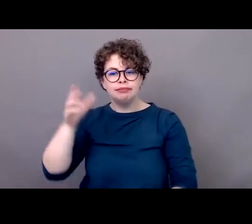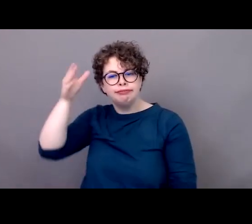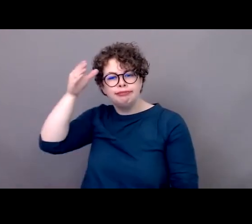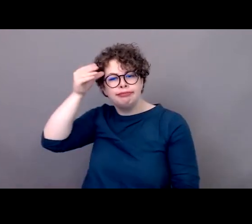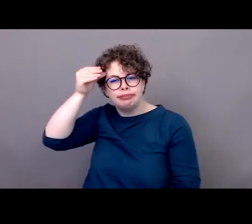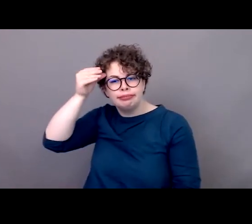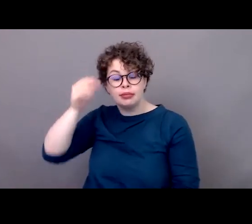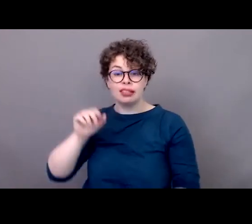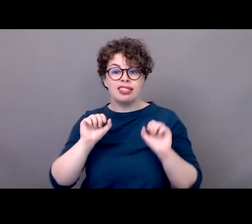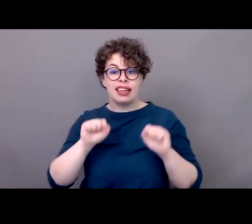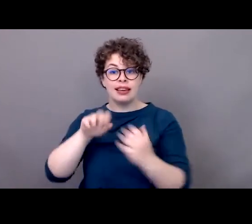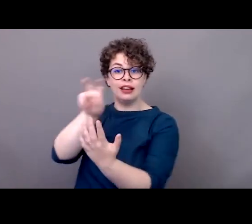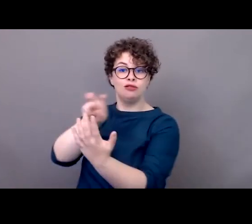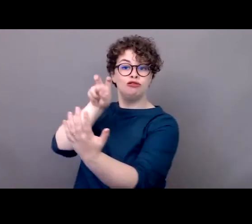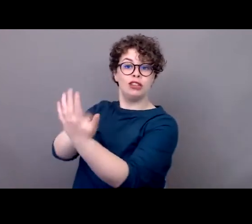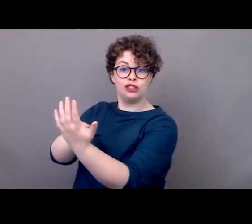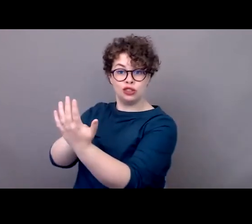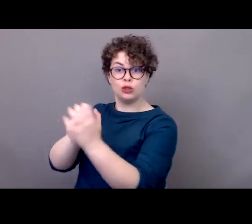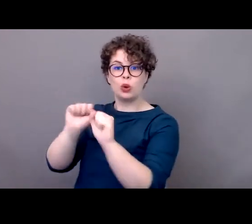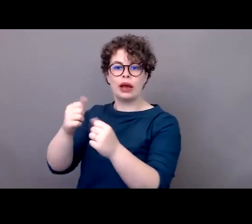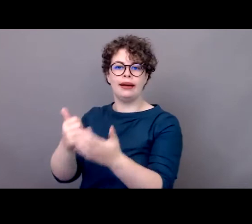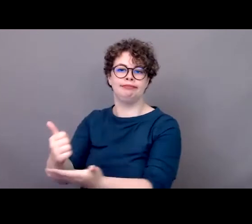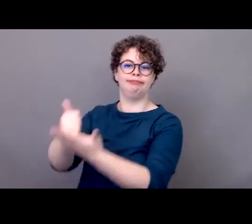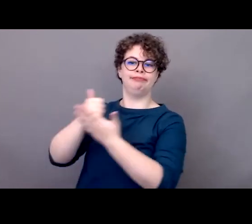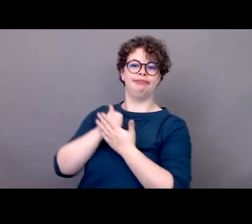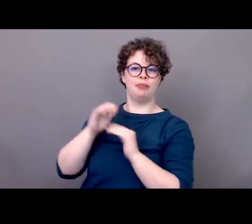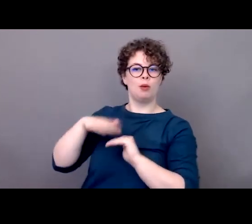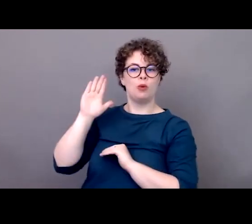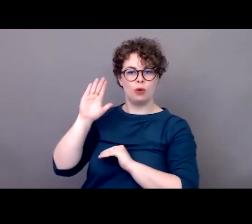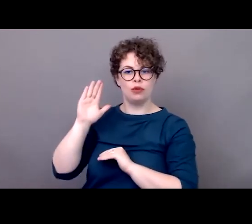additional health services. So, in the UK, we have been able to track, through